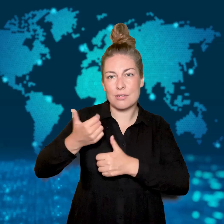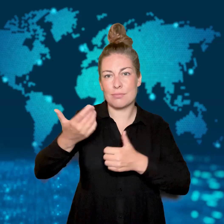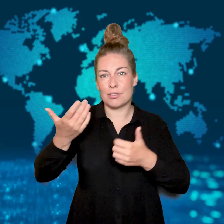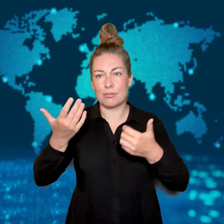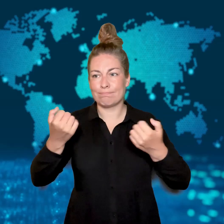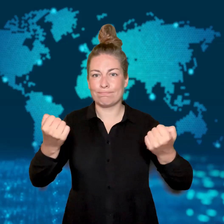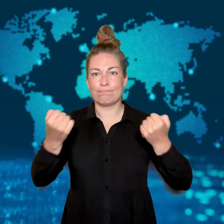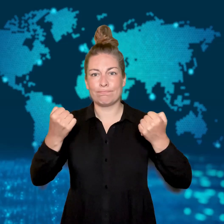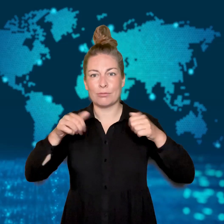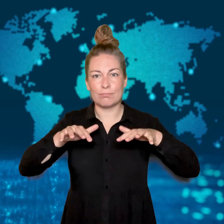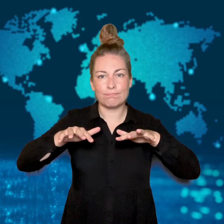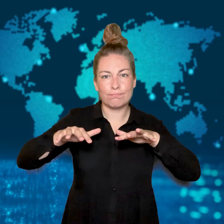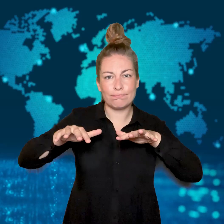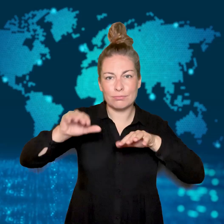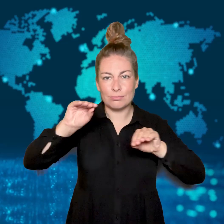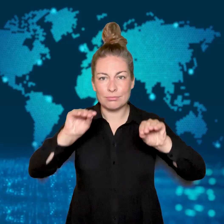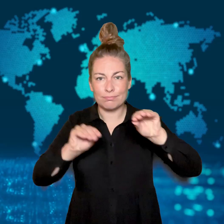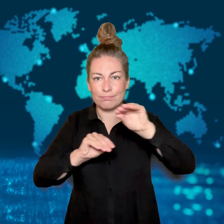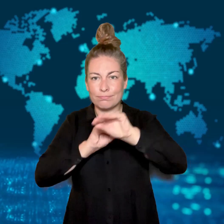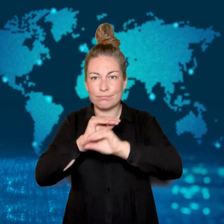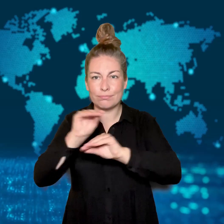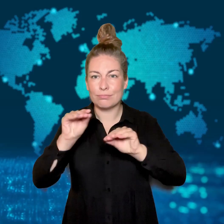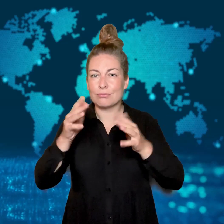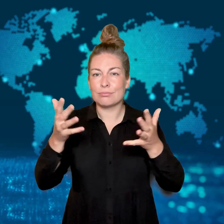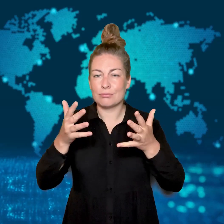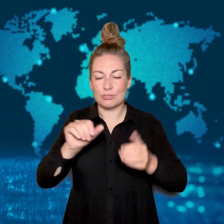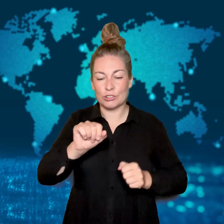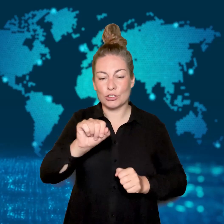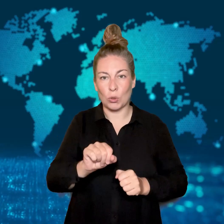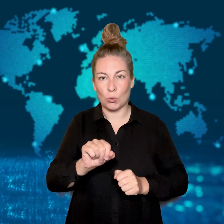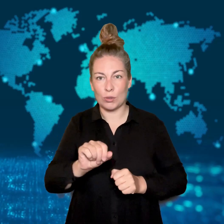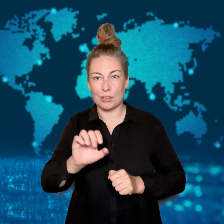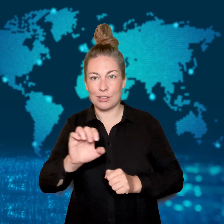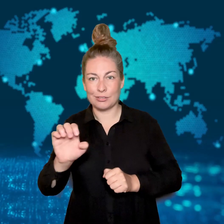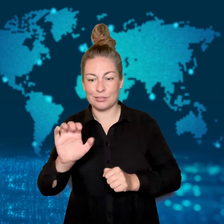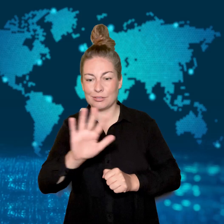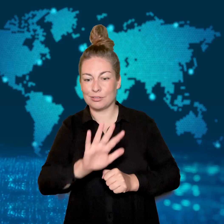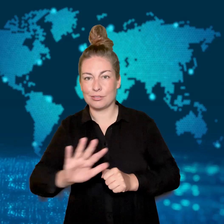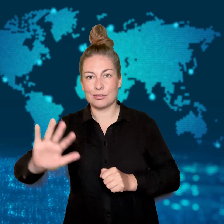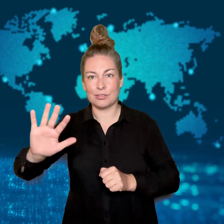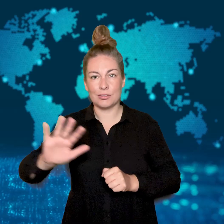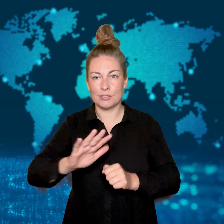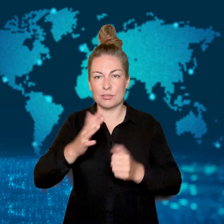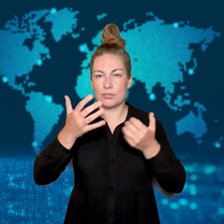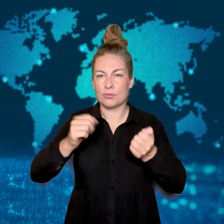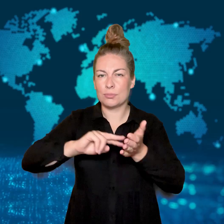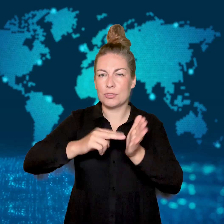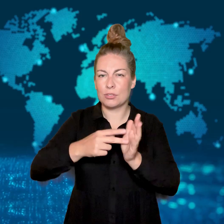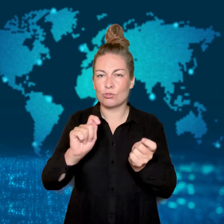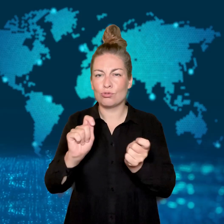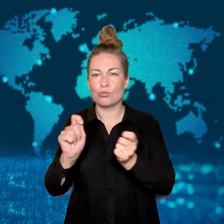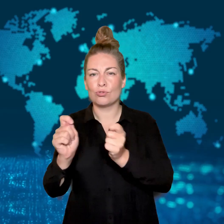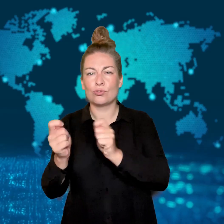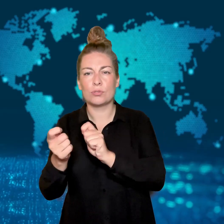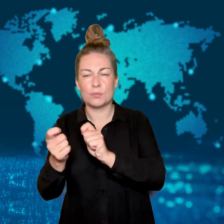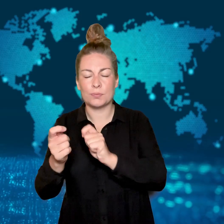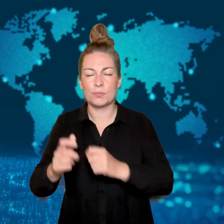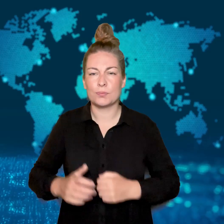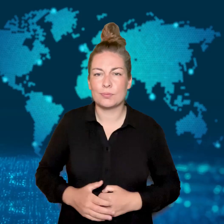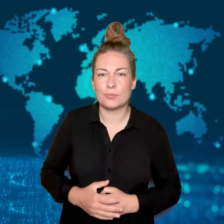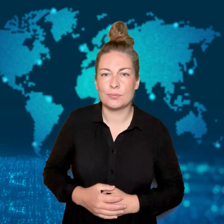The president said consolidating its forces and troops